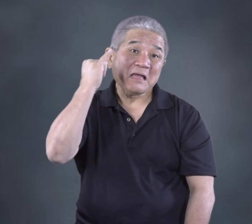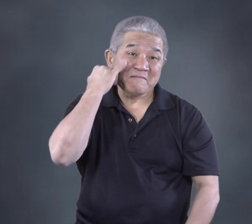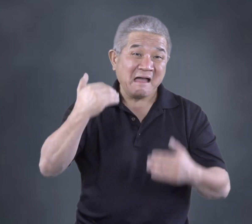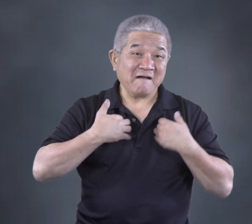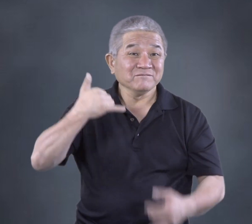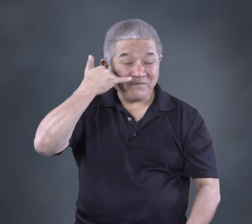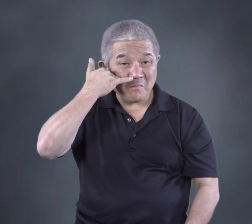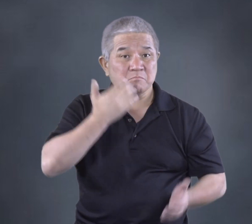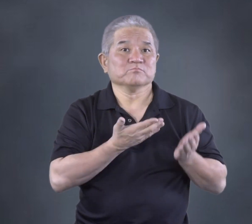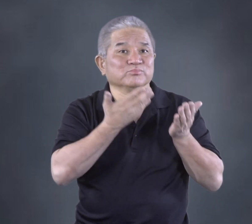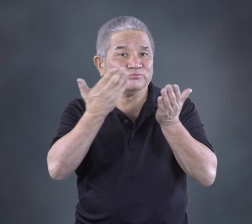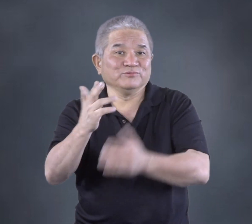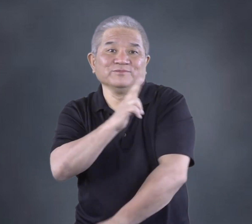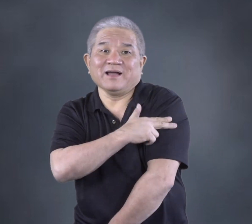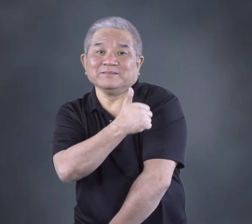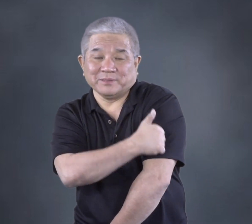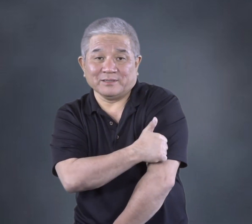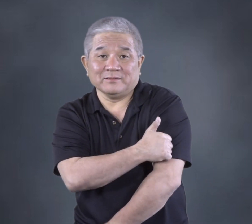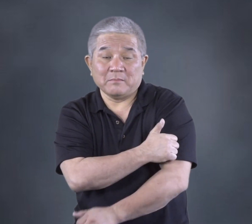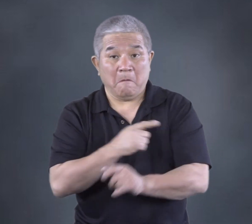If you have a smartphone, you need to bring this with you.